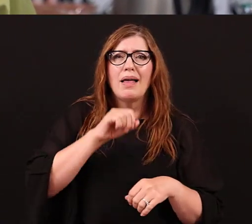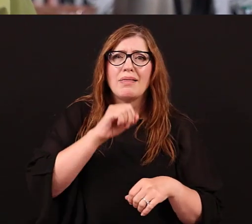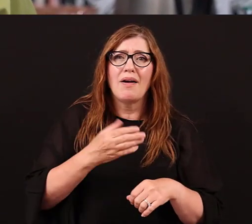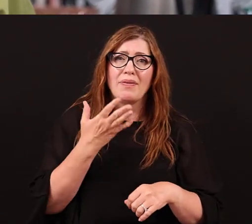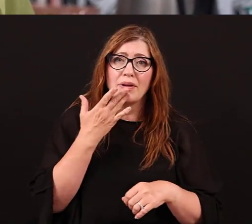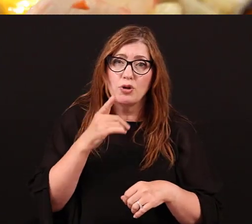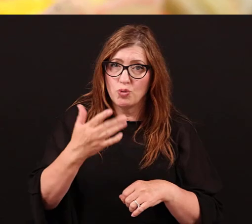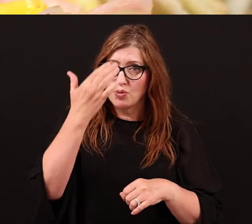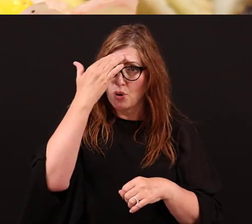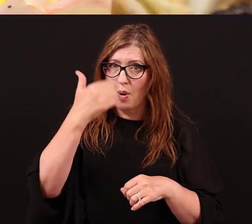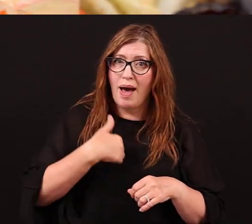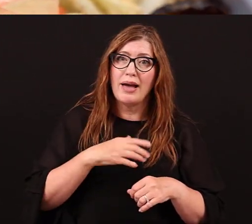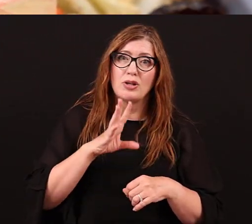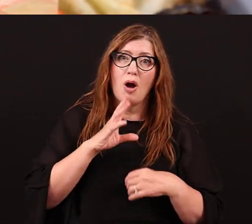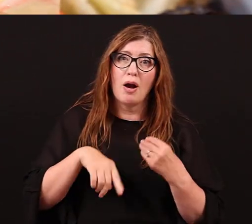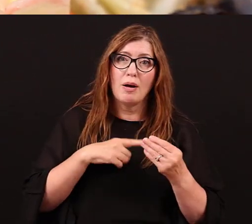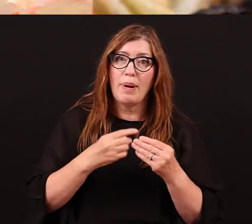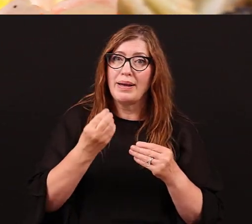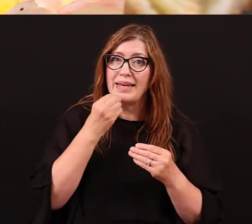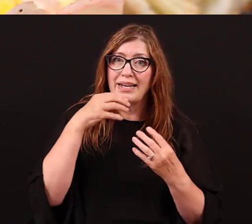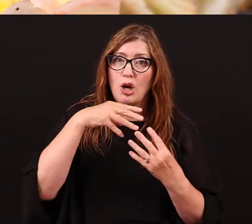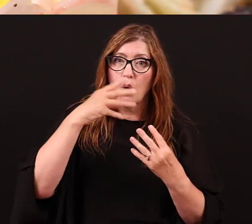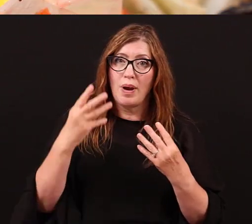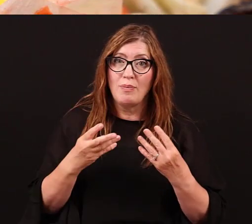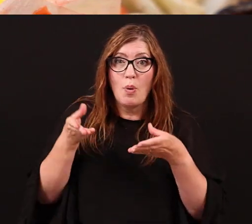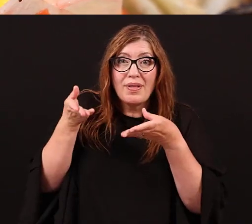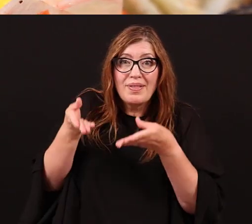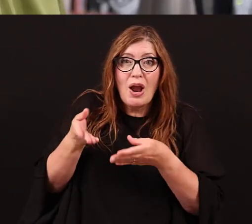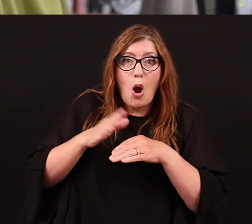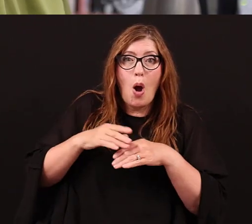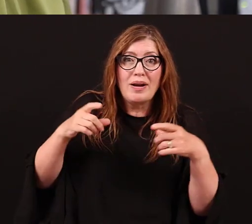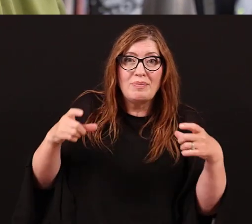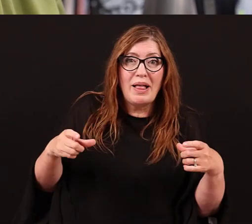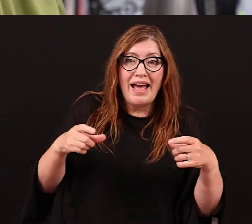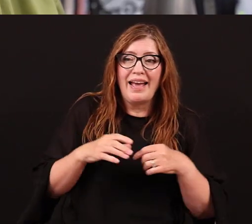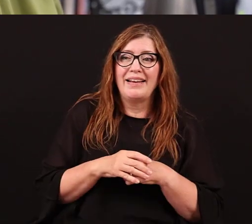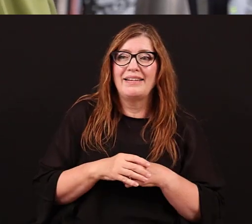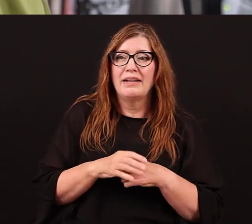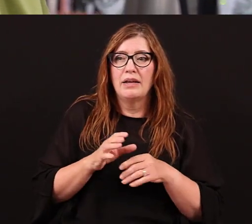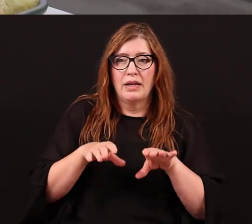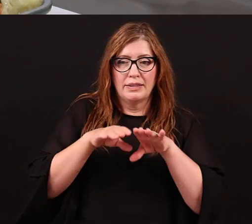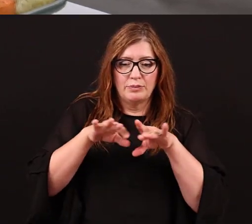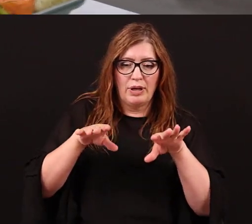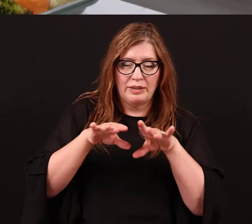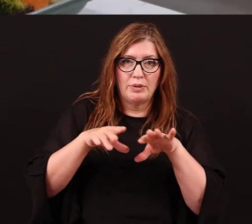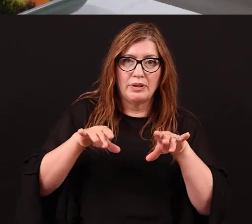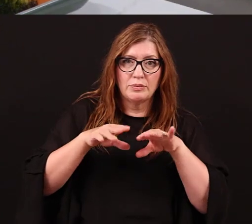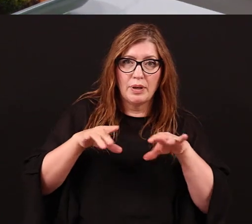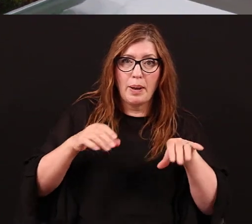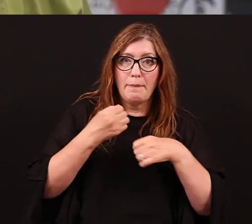You guys know I talk about eating the rainbow. Well here it is, on a plate. Now I'm gonna spread 'em all out so it's evenly one layer.